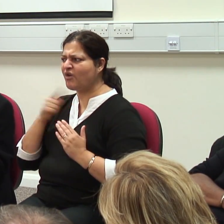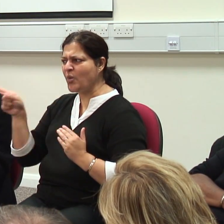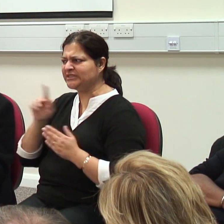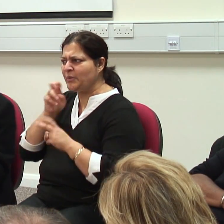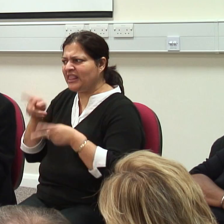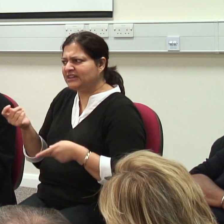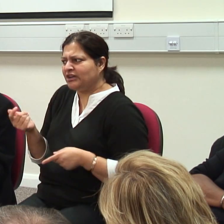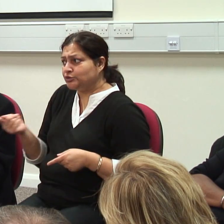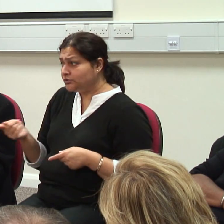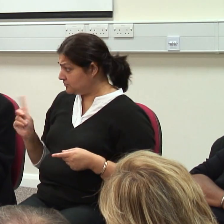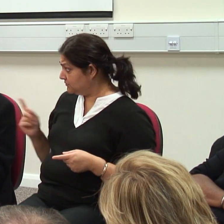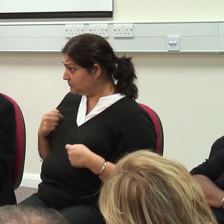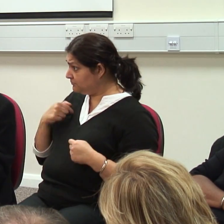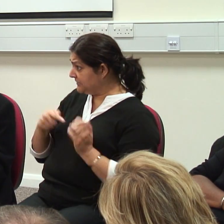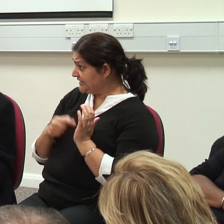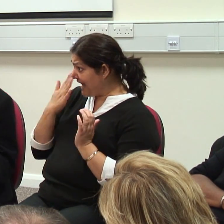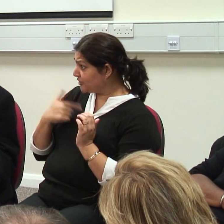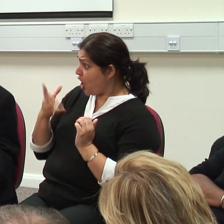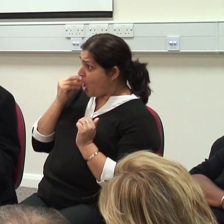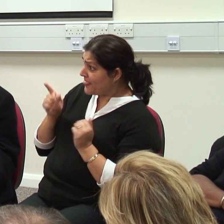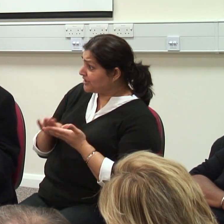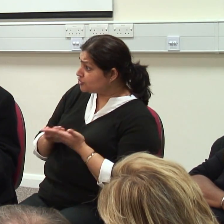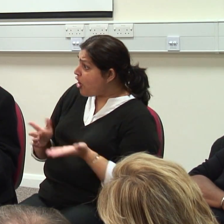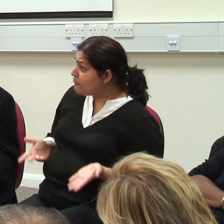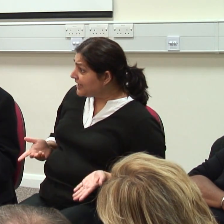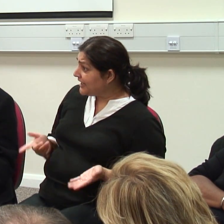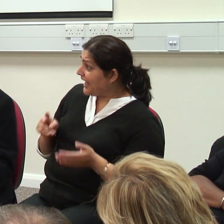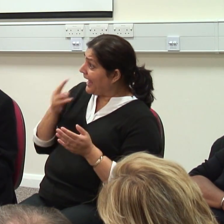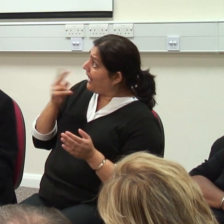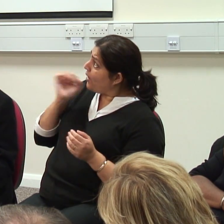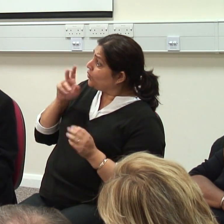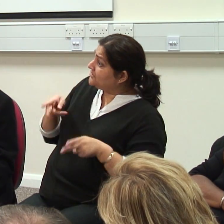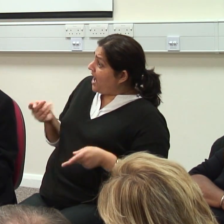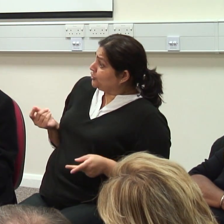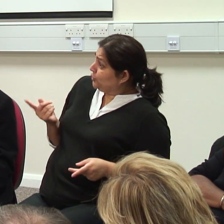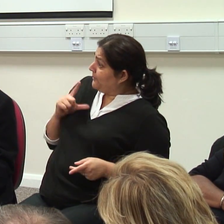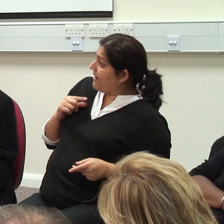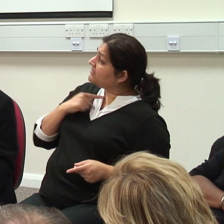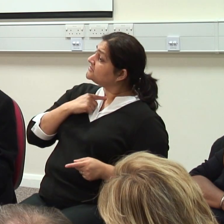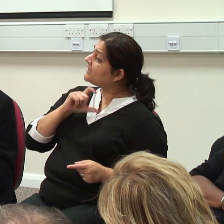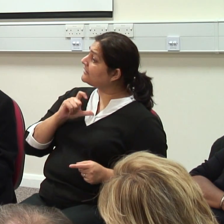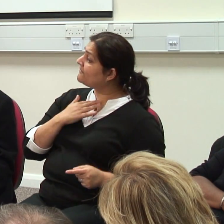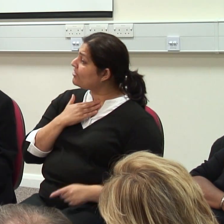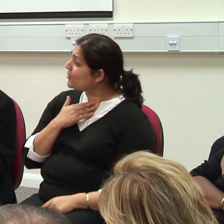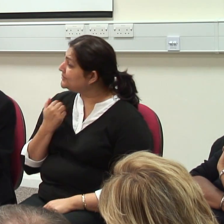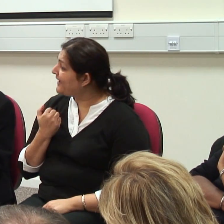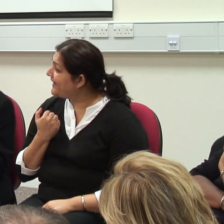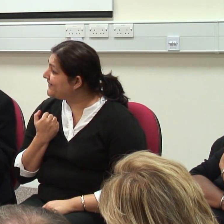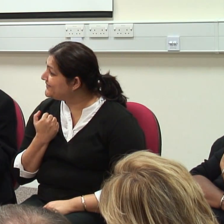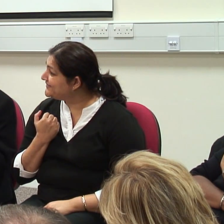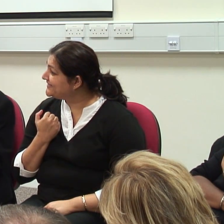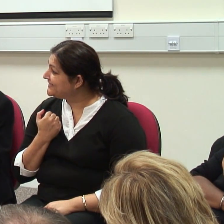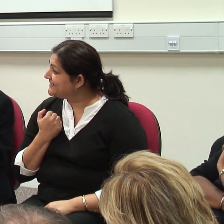my teenage years. That’s information. And then there was a further question let’s